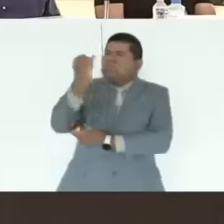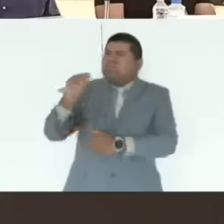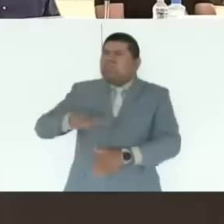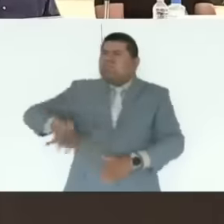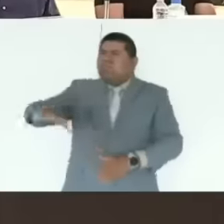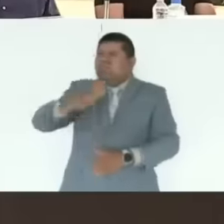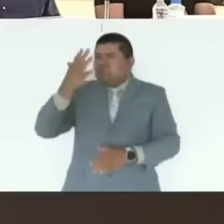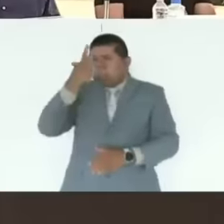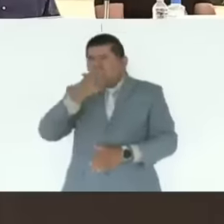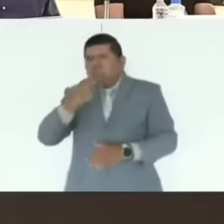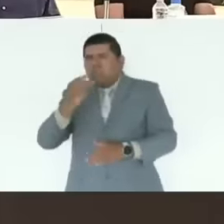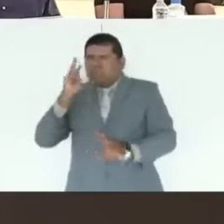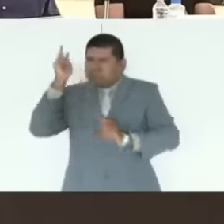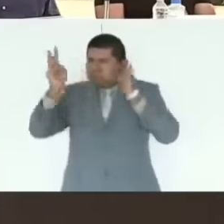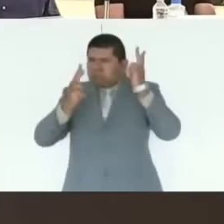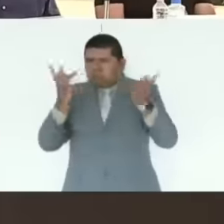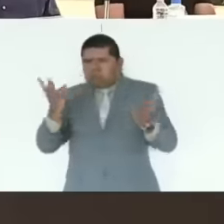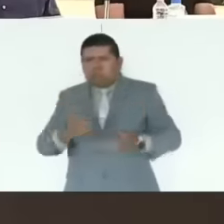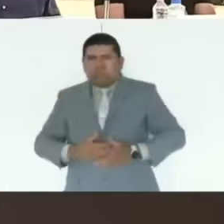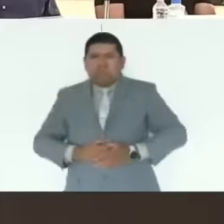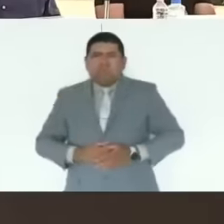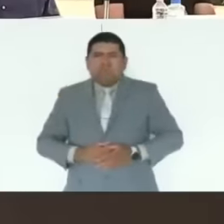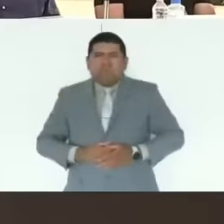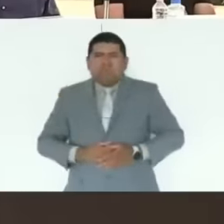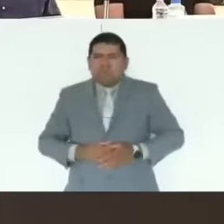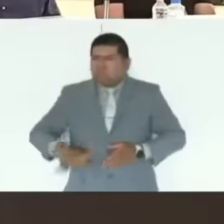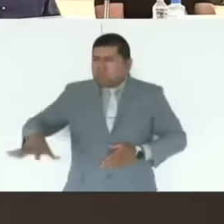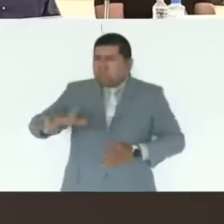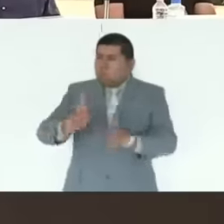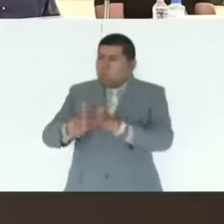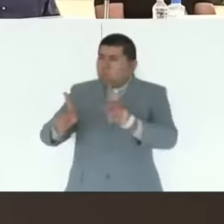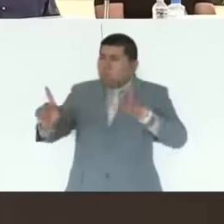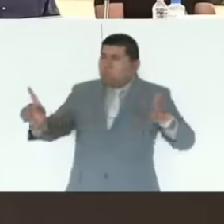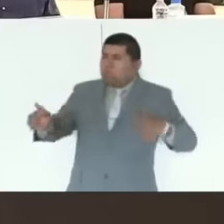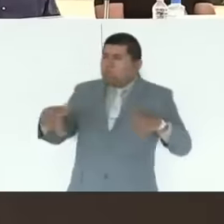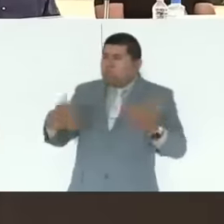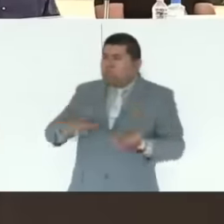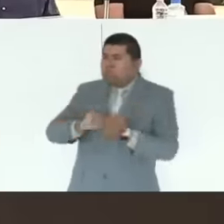a converted space on a beach and this wonder that is